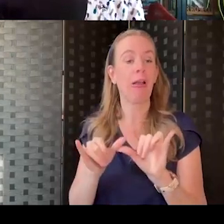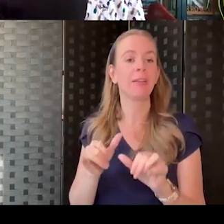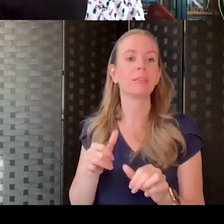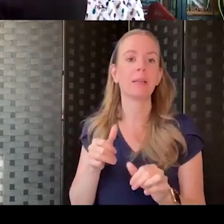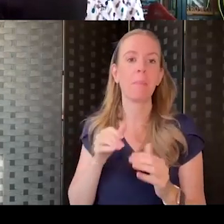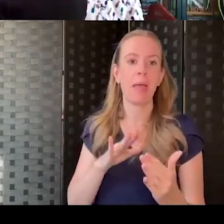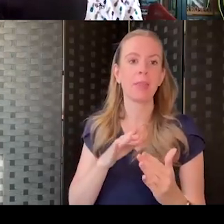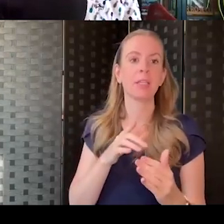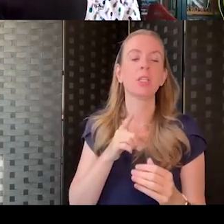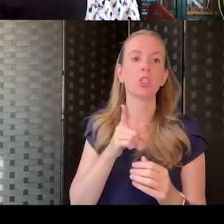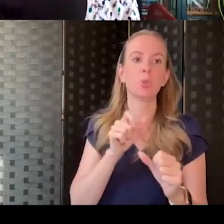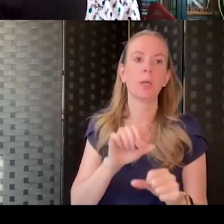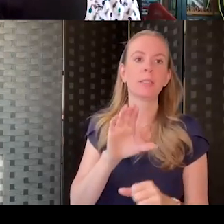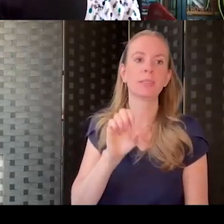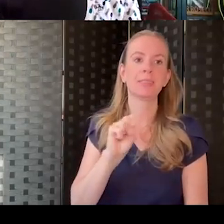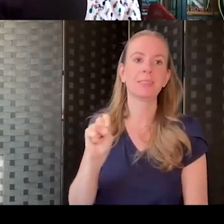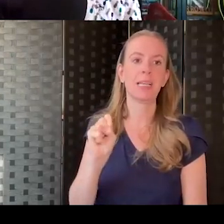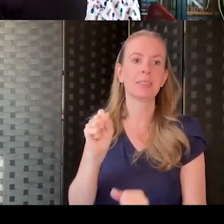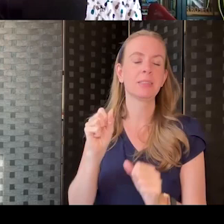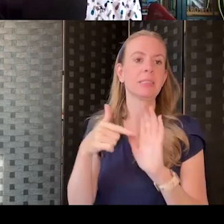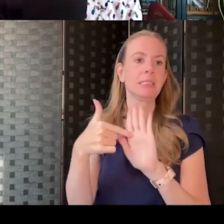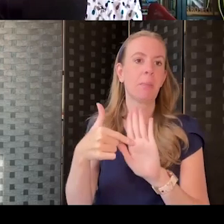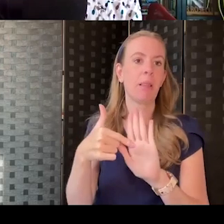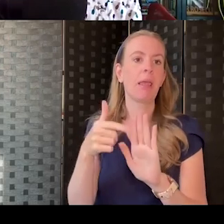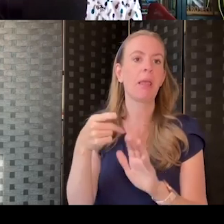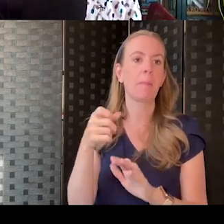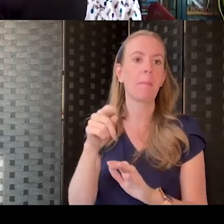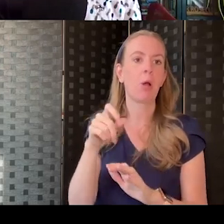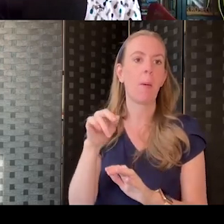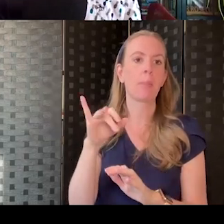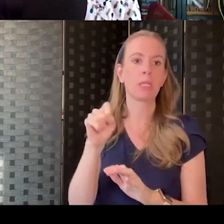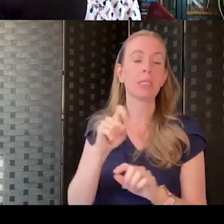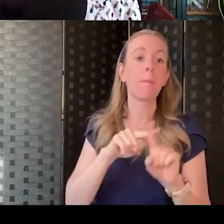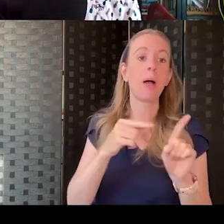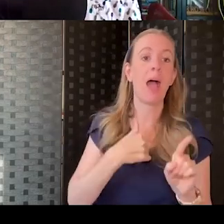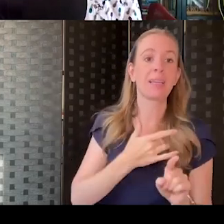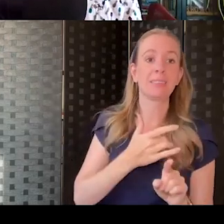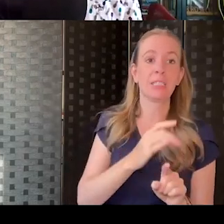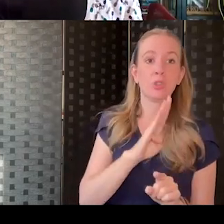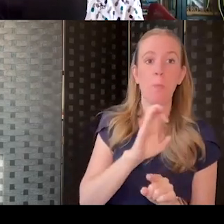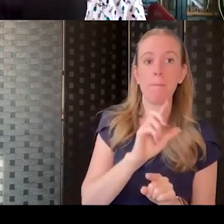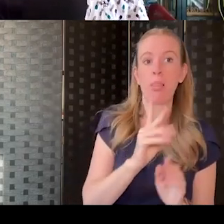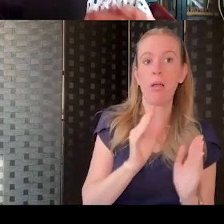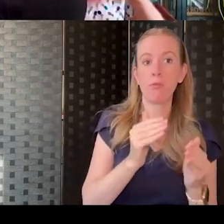to reach or CSS display properties, but I go for display block before I go for flex or grid when